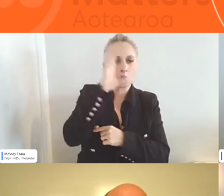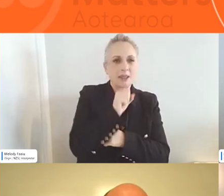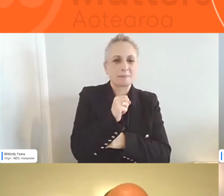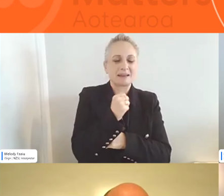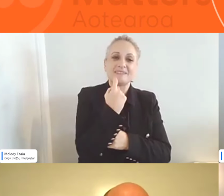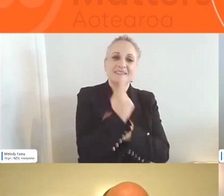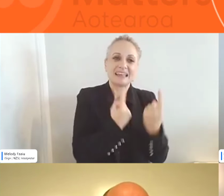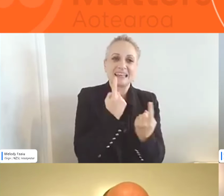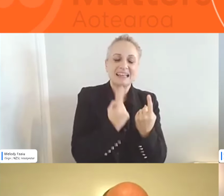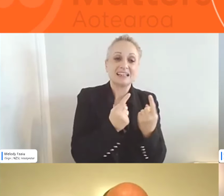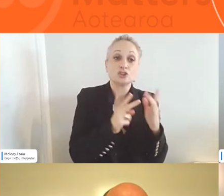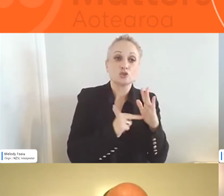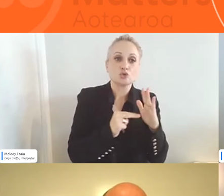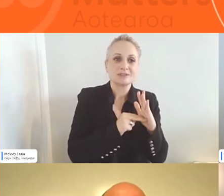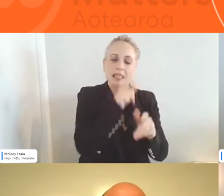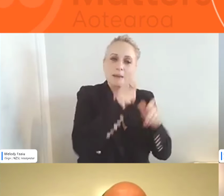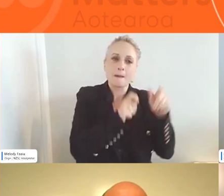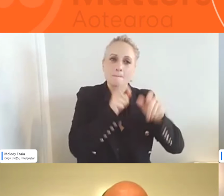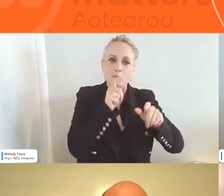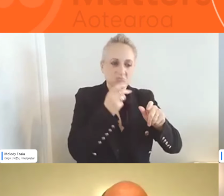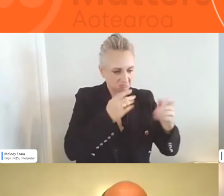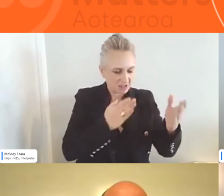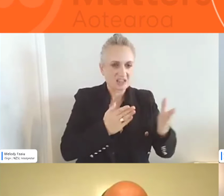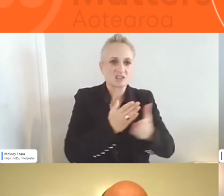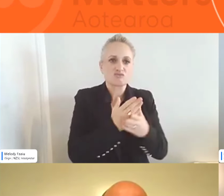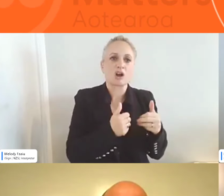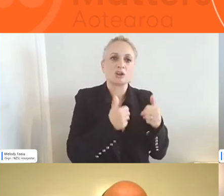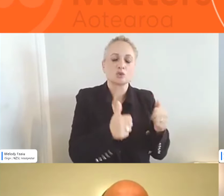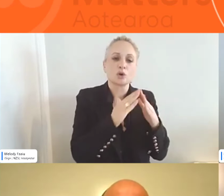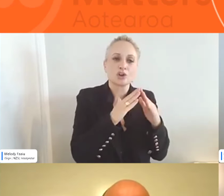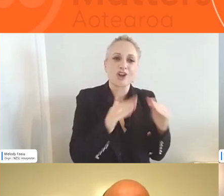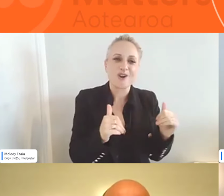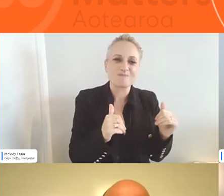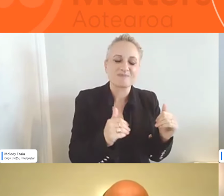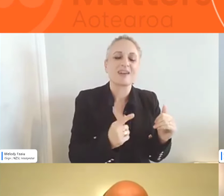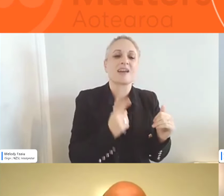starting position. I'm speaking there on behalf of all of our members